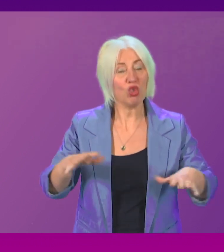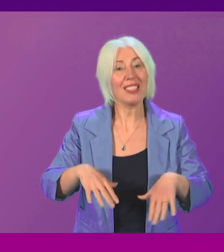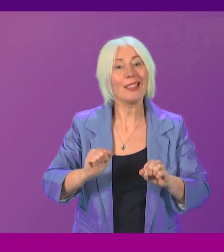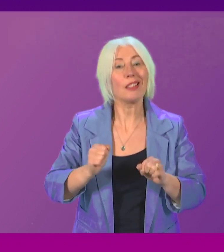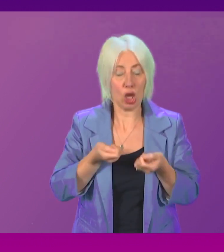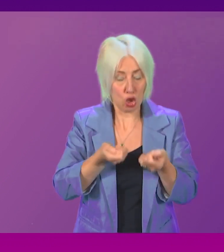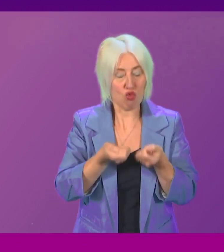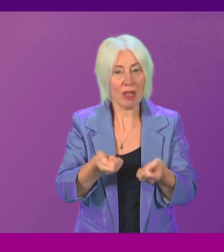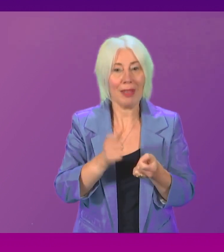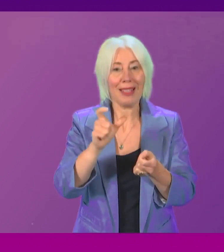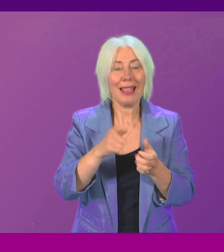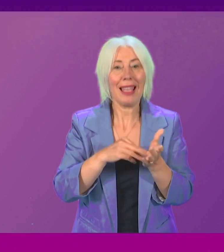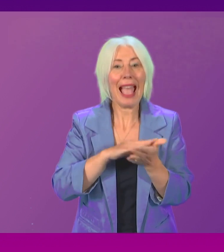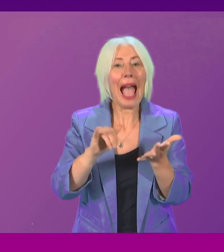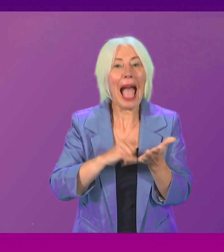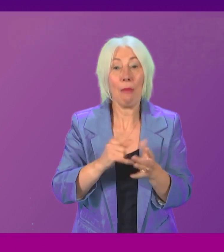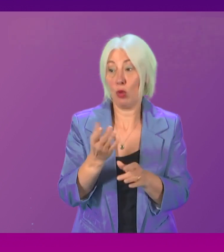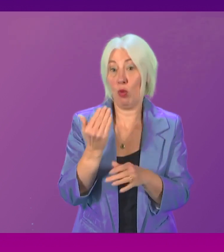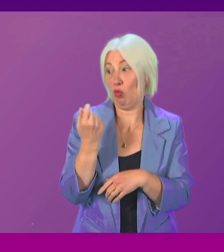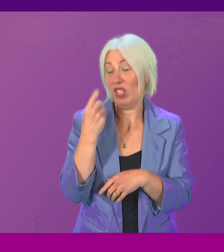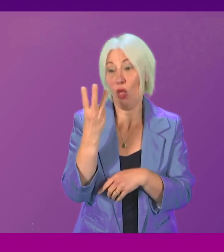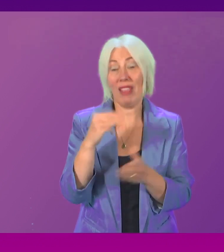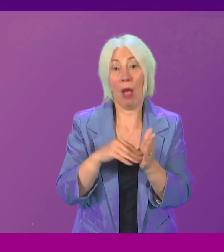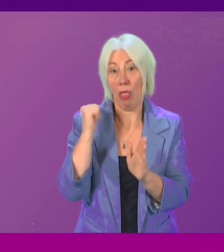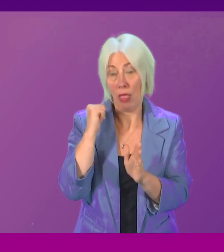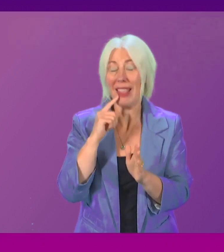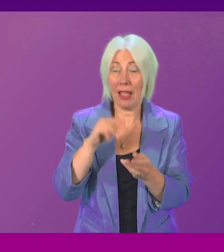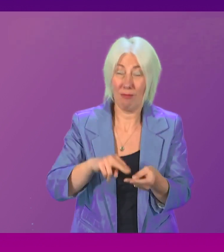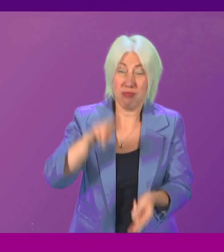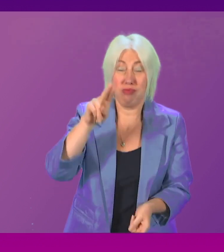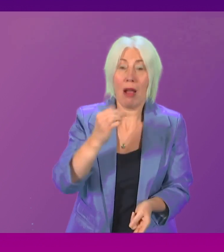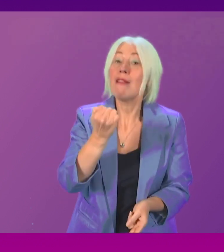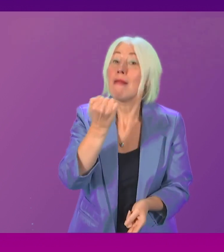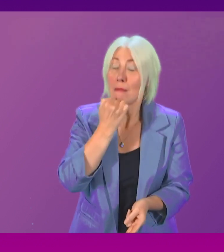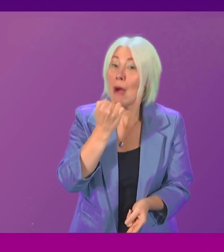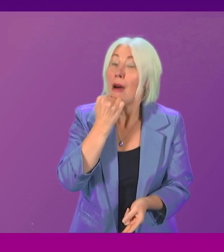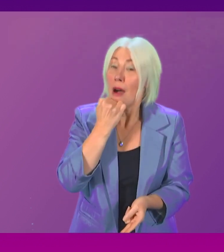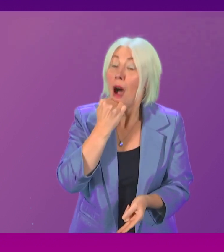in CAMHS in the most recent quarter is the highest on record by some distance, and we